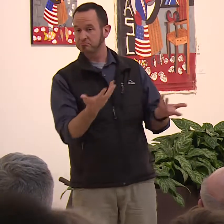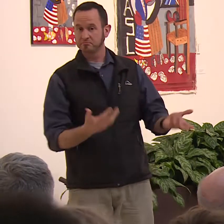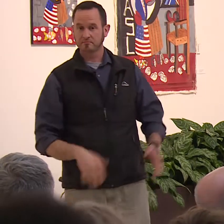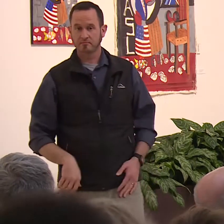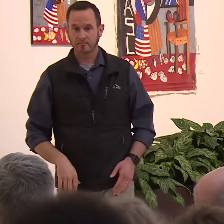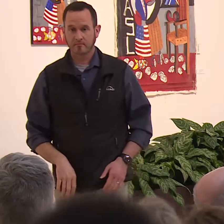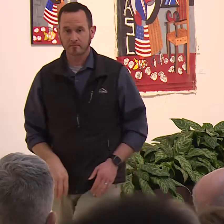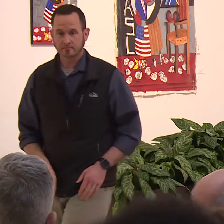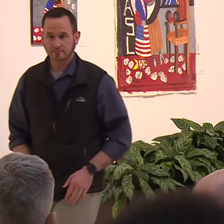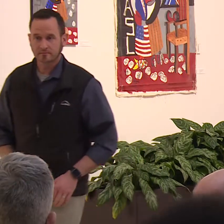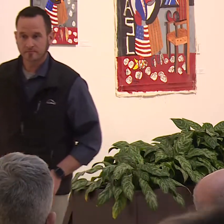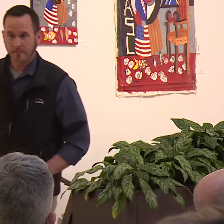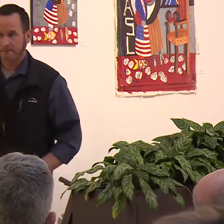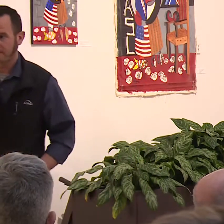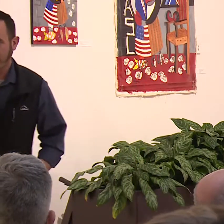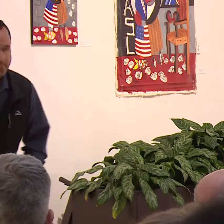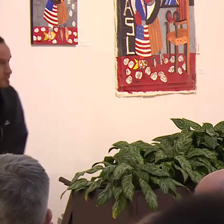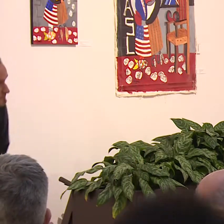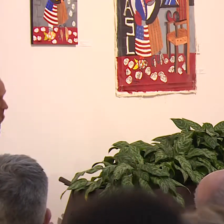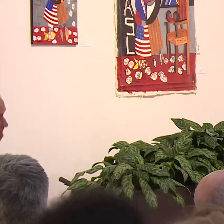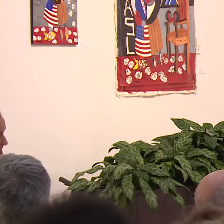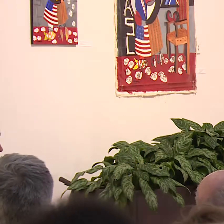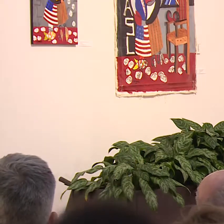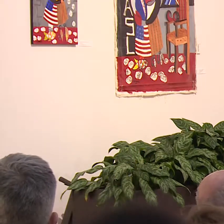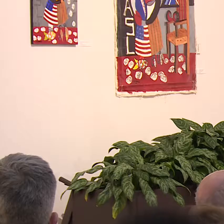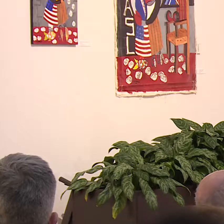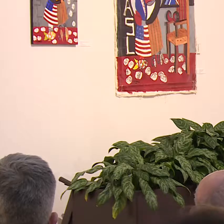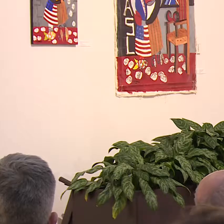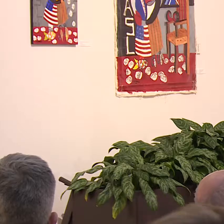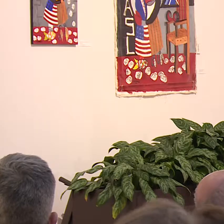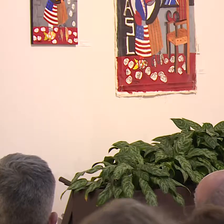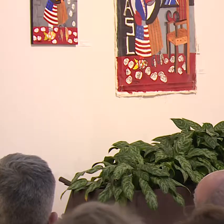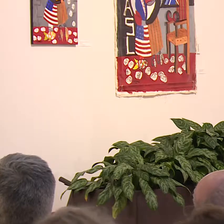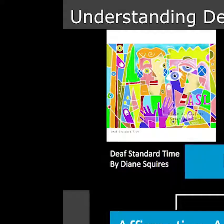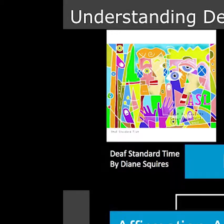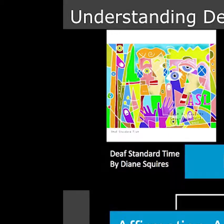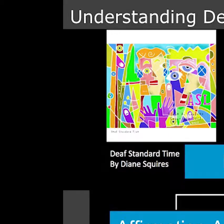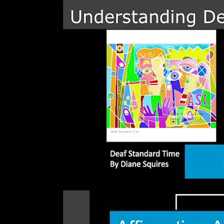perhaps, could be switched to not just mean Trump. Nancy: I like that idea.